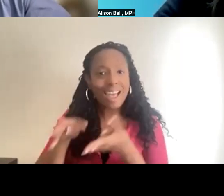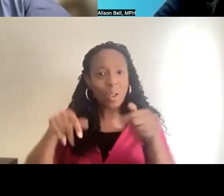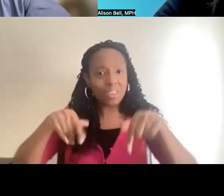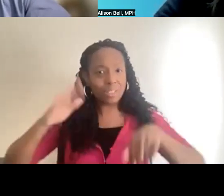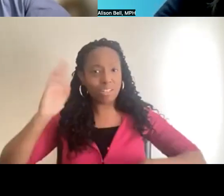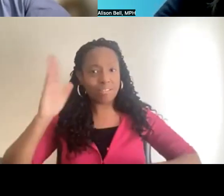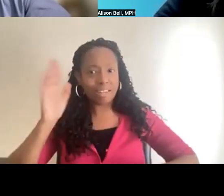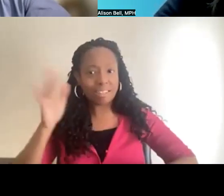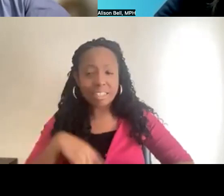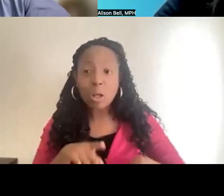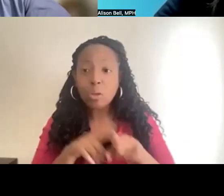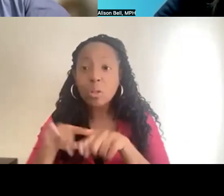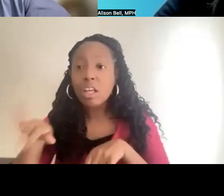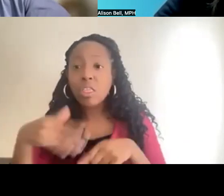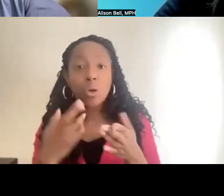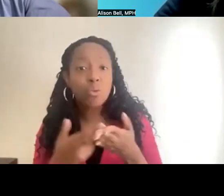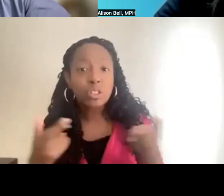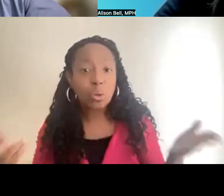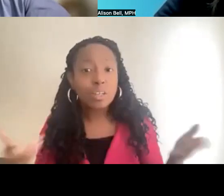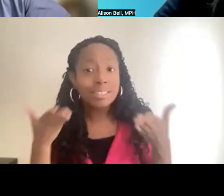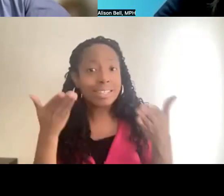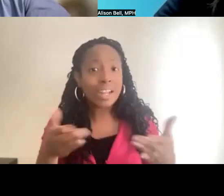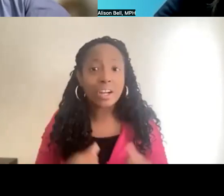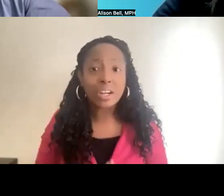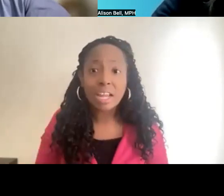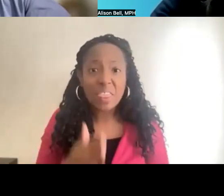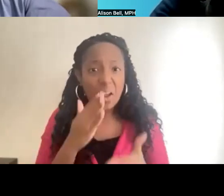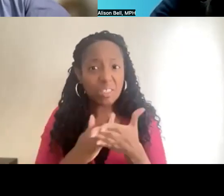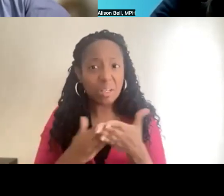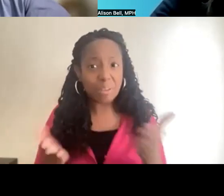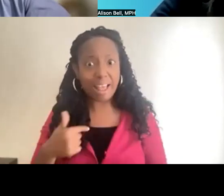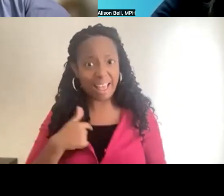helpful resources I mean there were some on there Alison and Greg that I think I need to go uh and